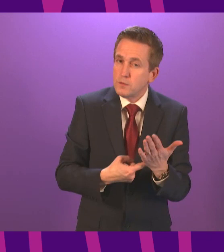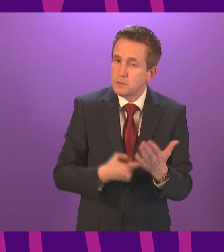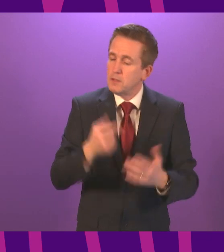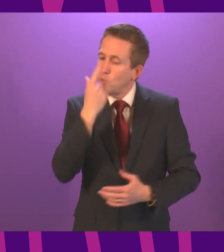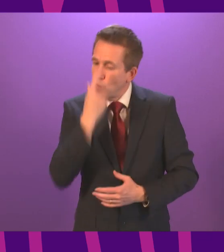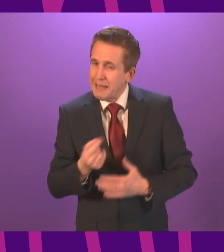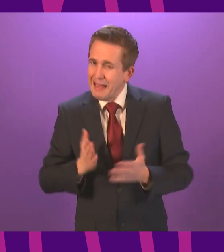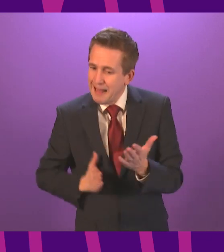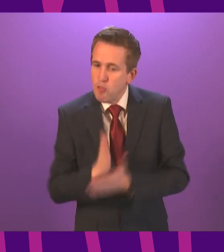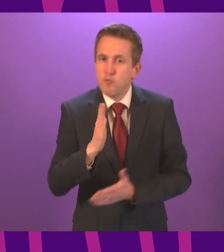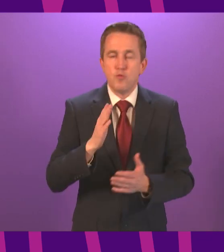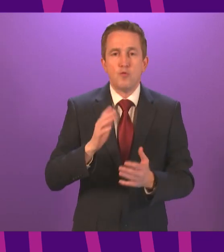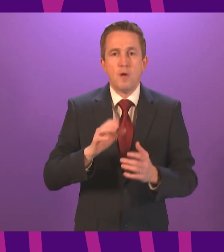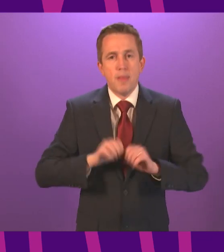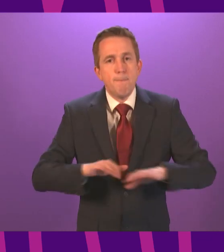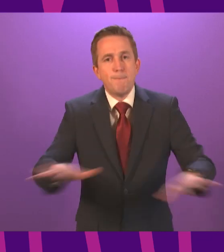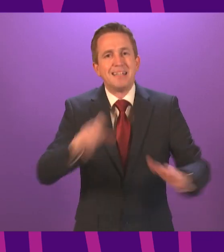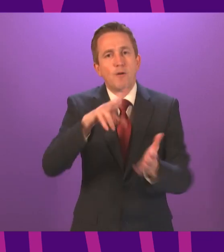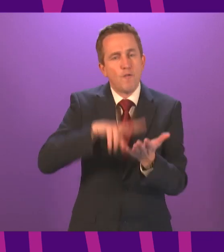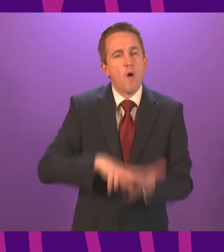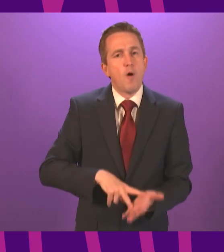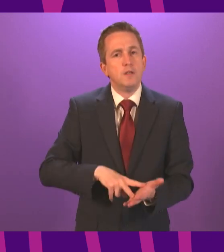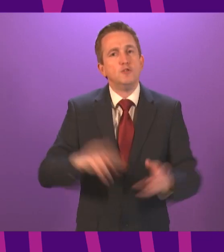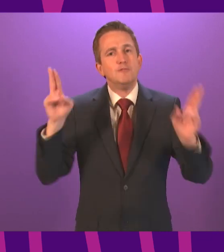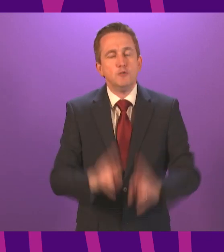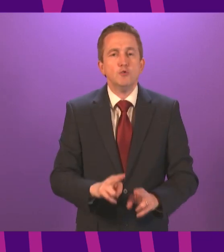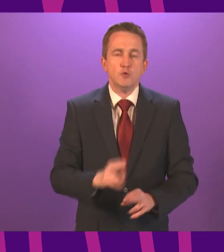with as little harm to health and as little loss of life as possible. Anyone who is in